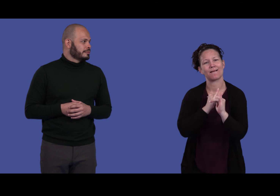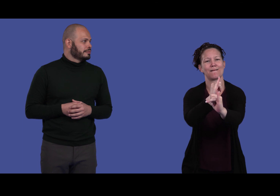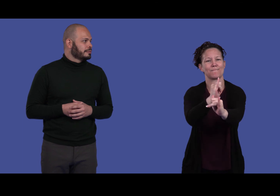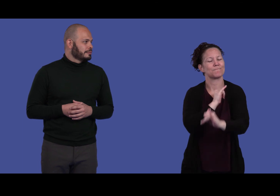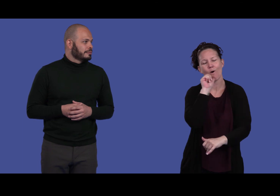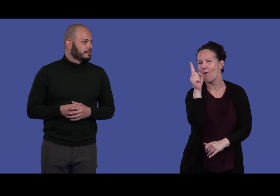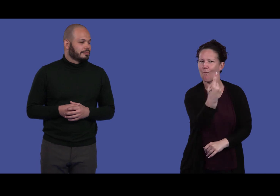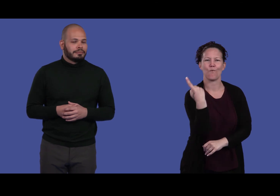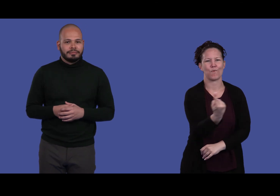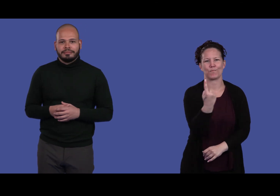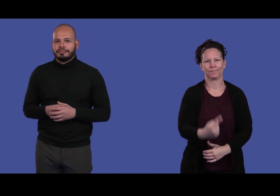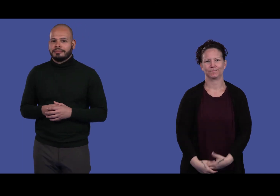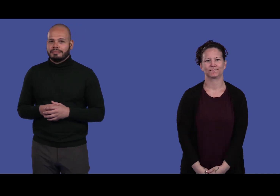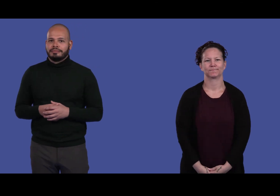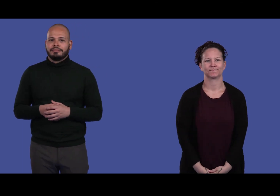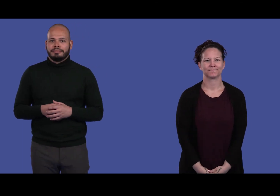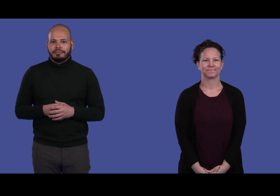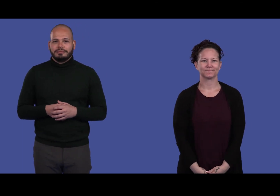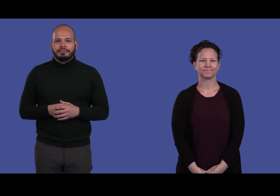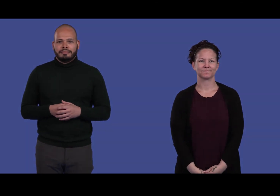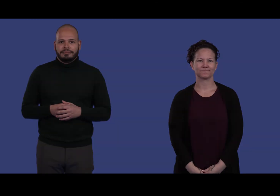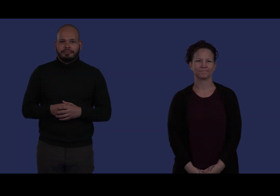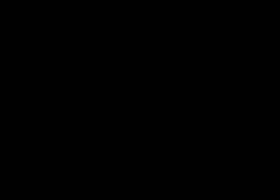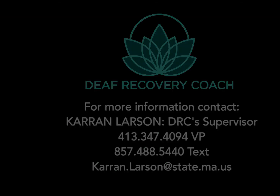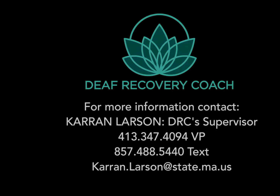because I know what it’s like! You are not alone.